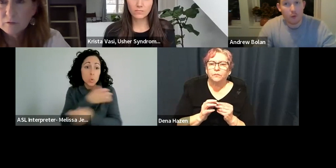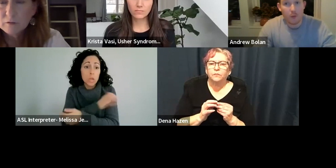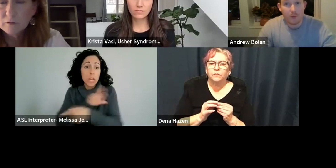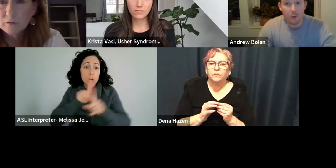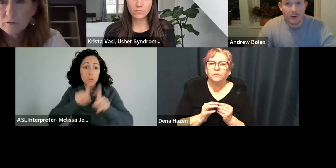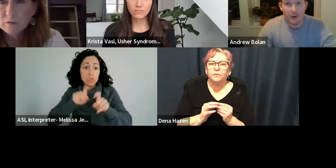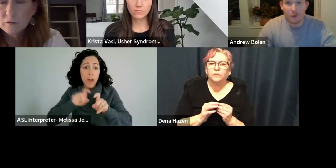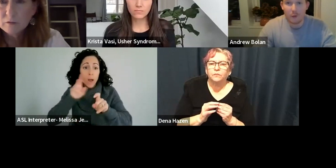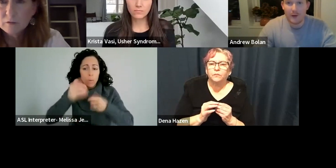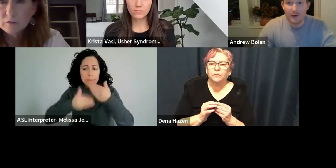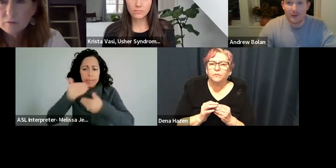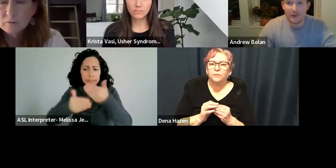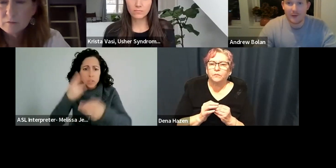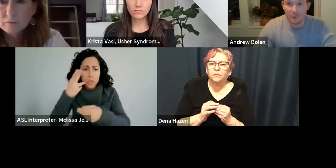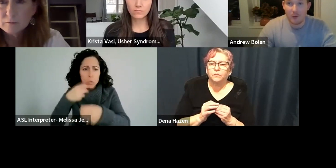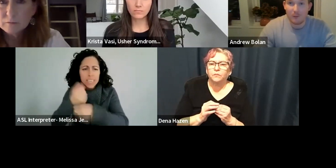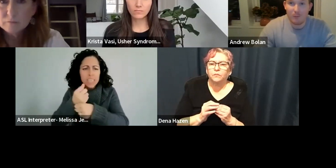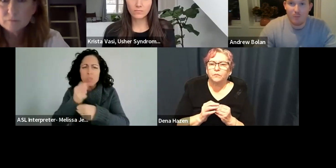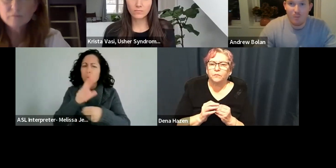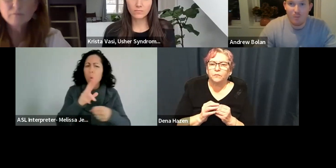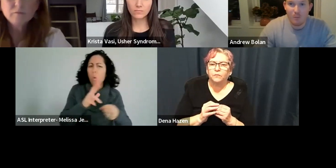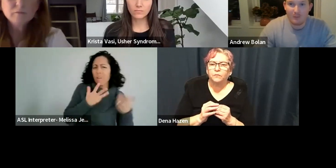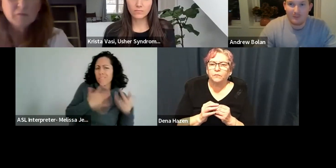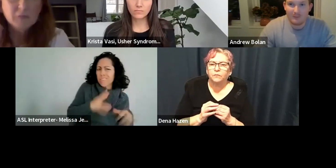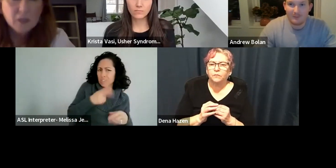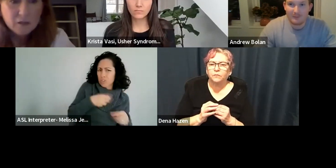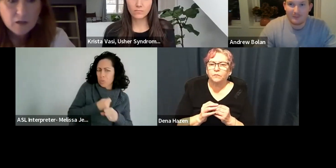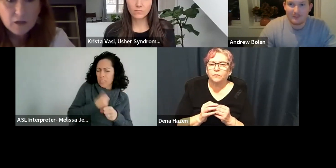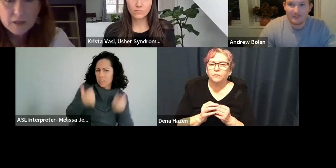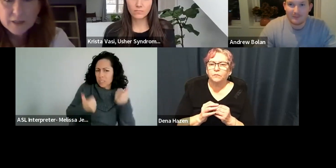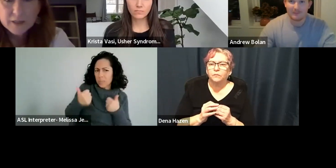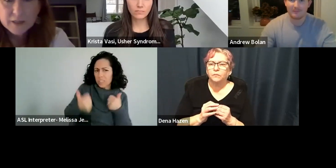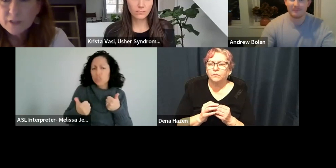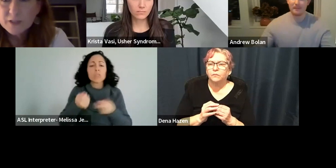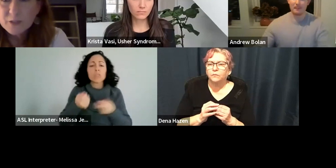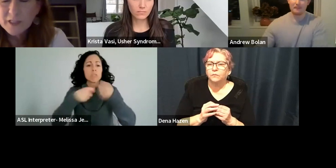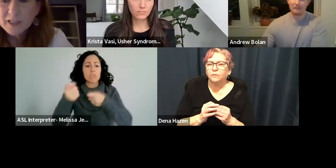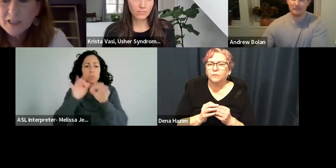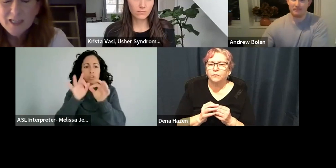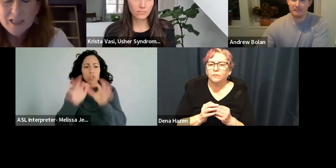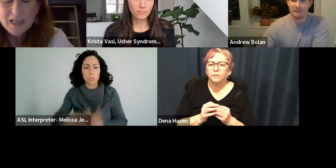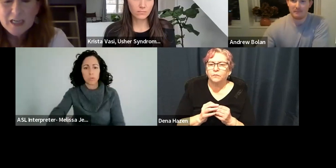or we've already done two years as well?" Hi, Doreen speaking.